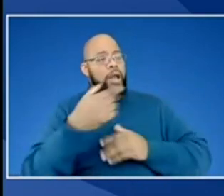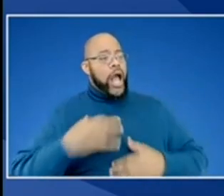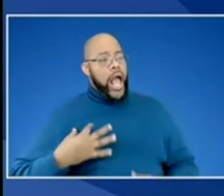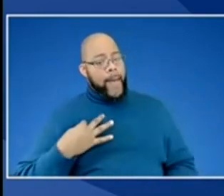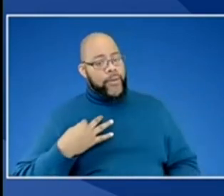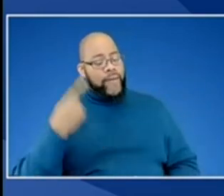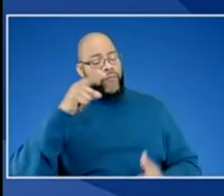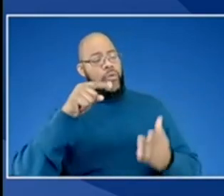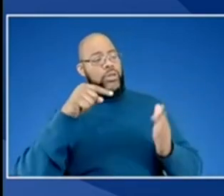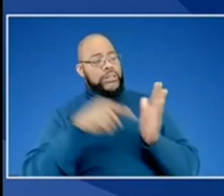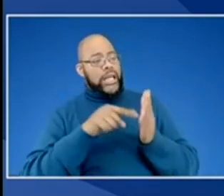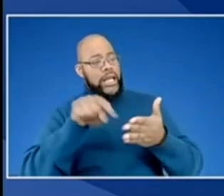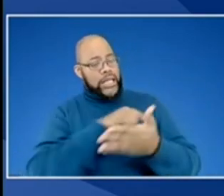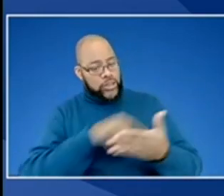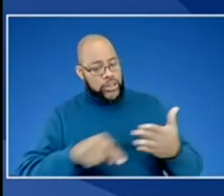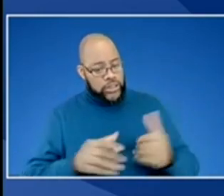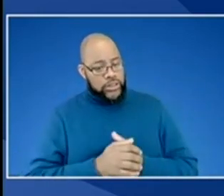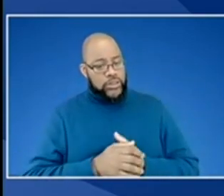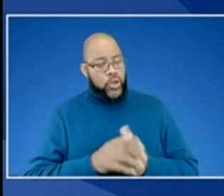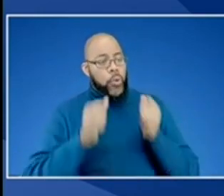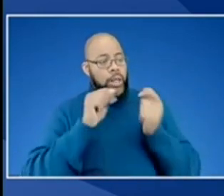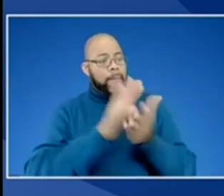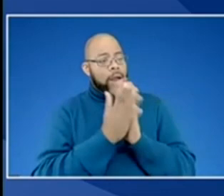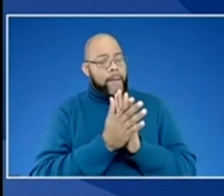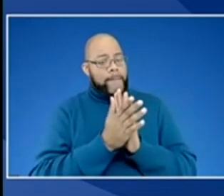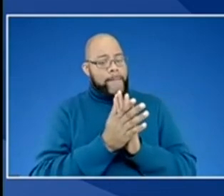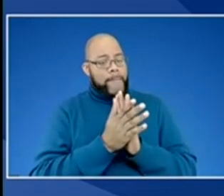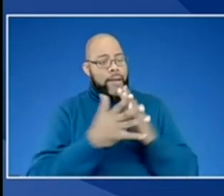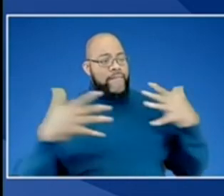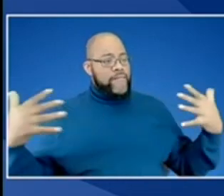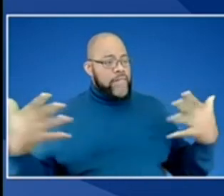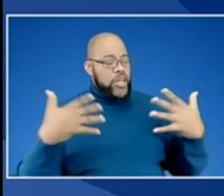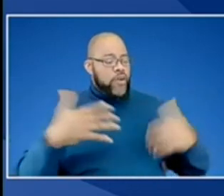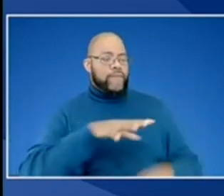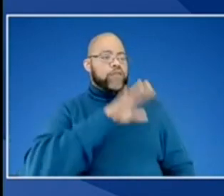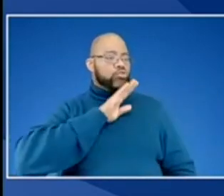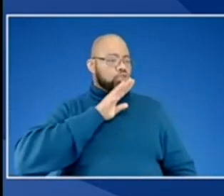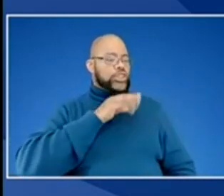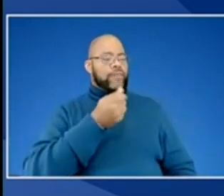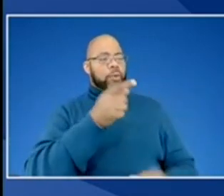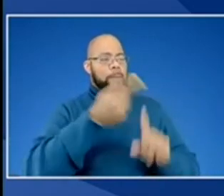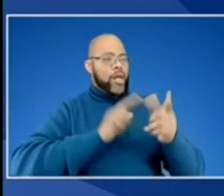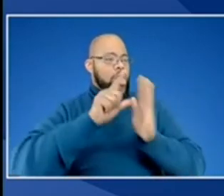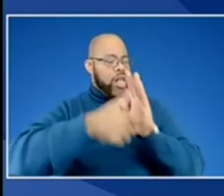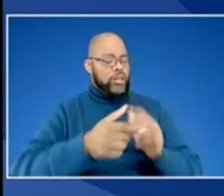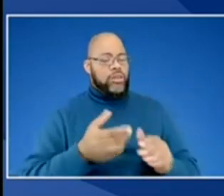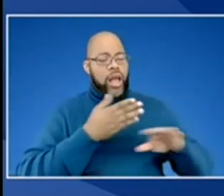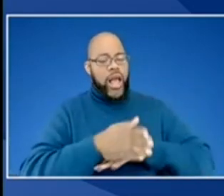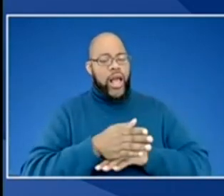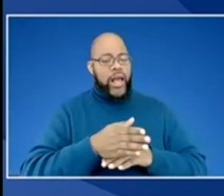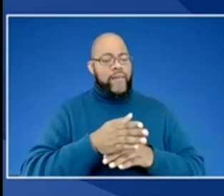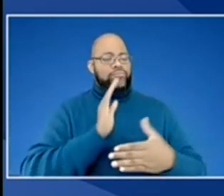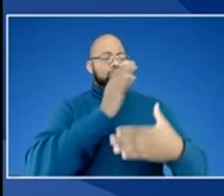cancellation quickly turned into fear and frustration a few months later, following the injunction and the terrible decision